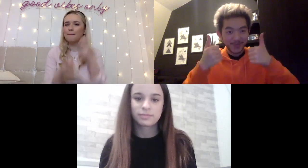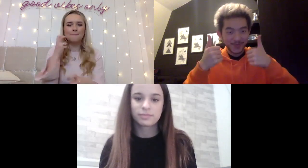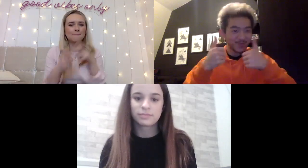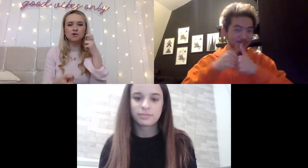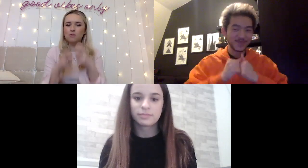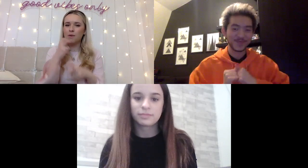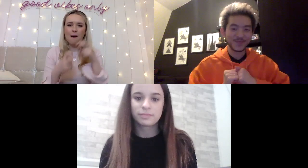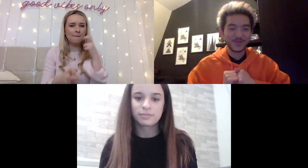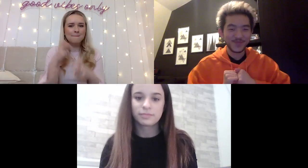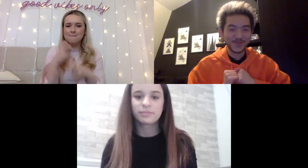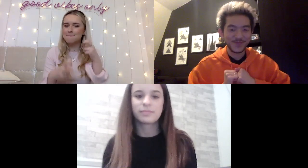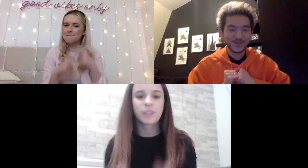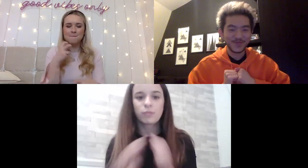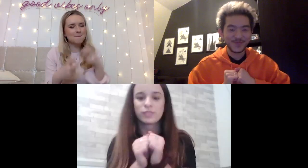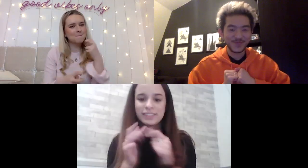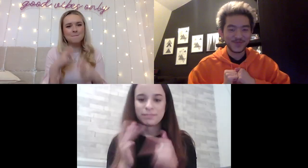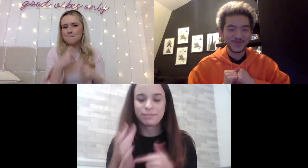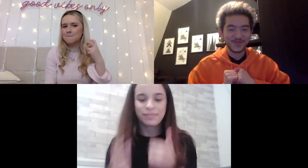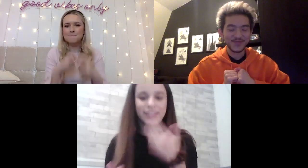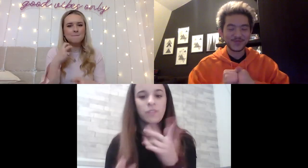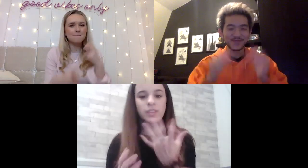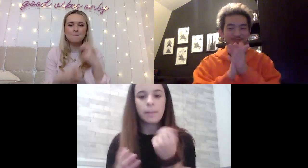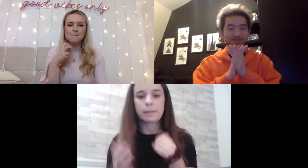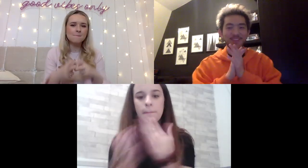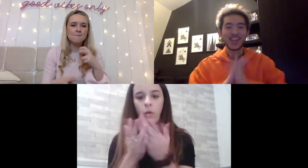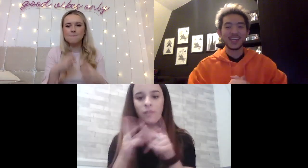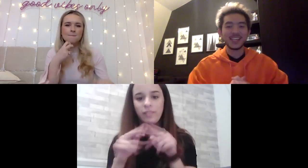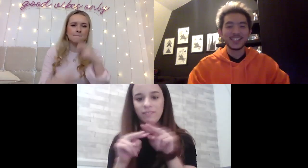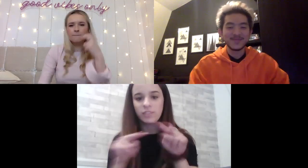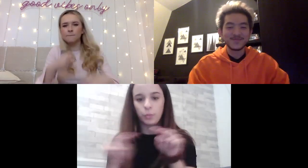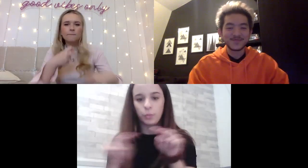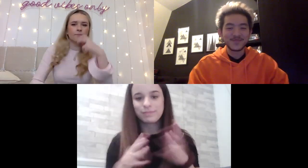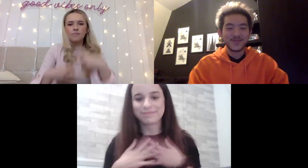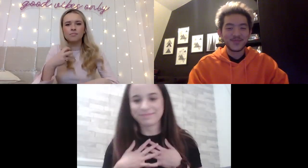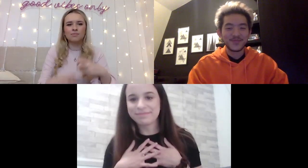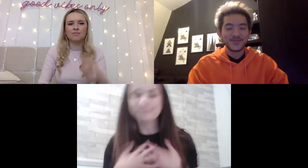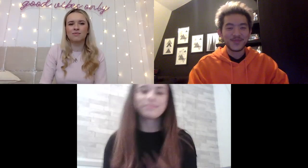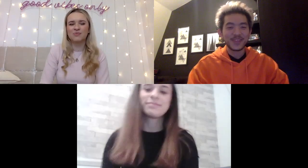Jas: No problem! Jem: Thank you for having me in your video, I apprentice it!